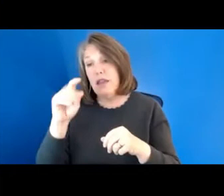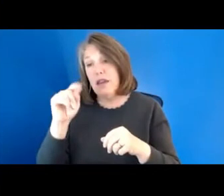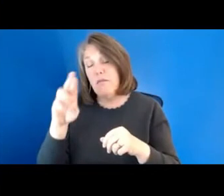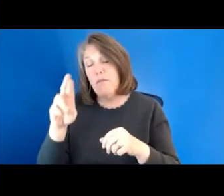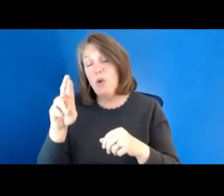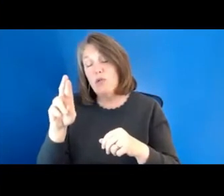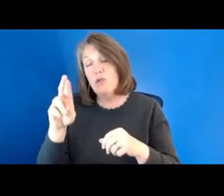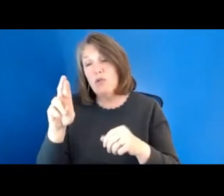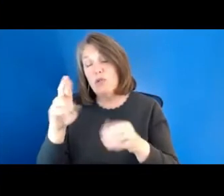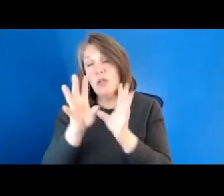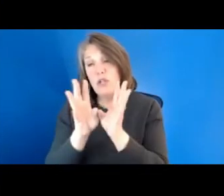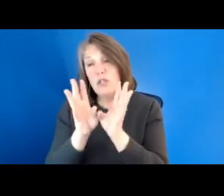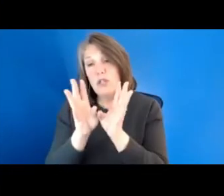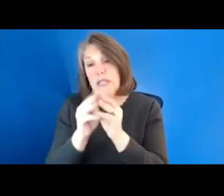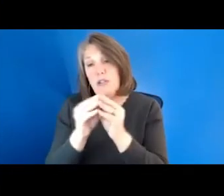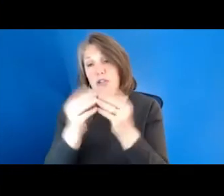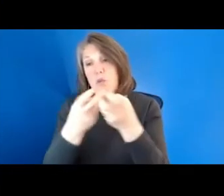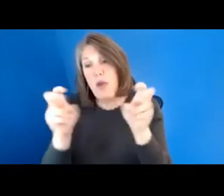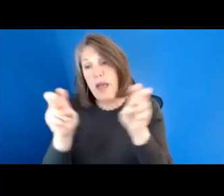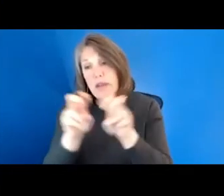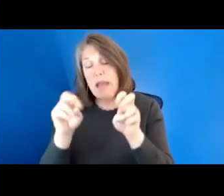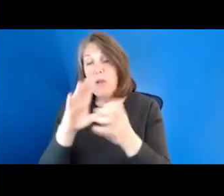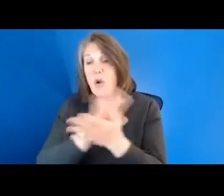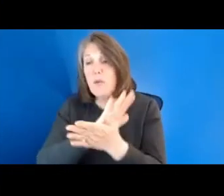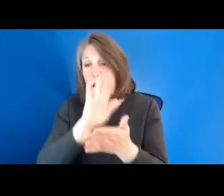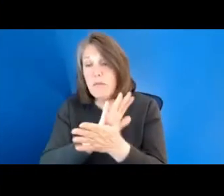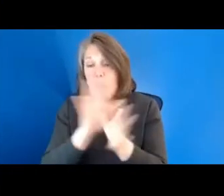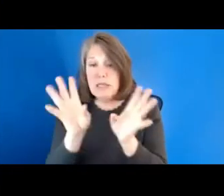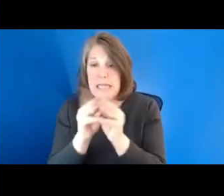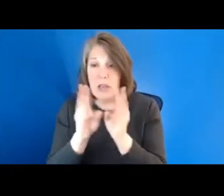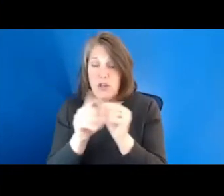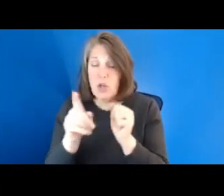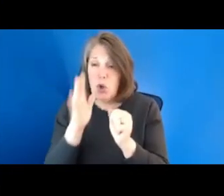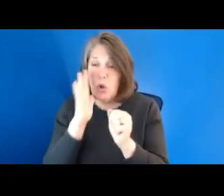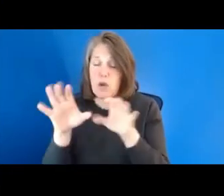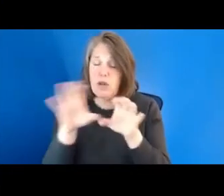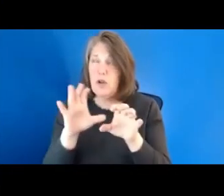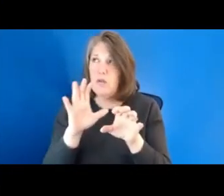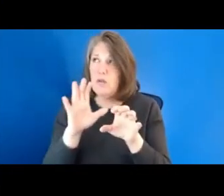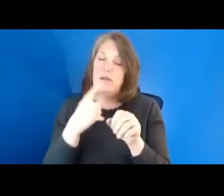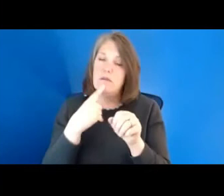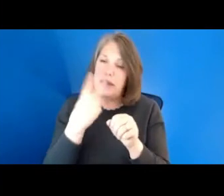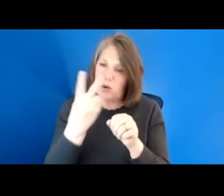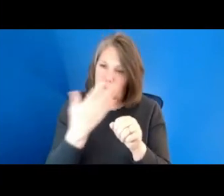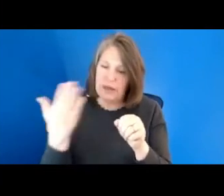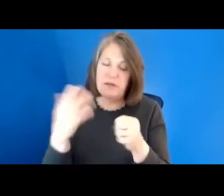or a paper session. 17:19:53 I will say two things. One, you will